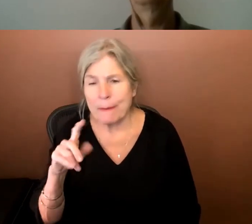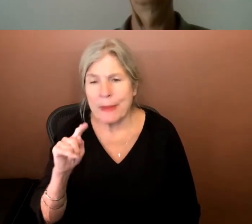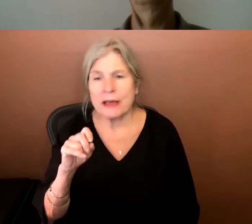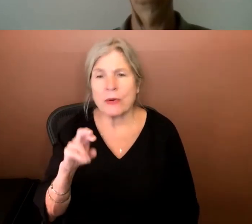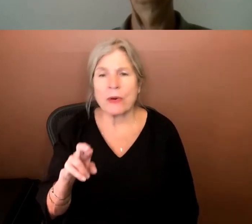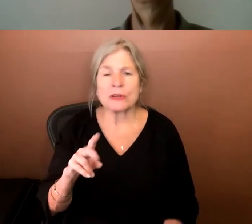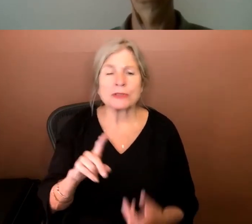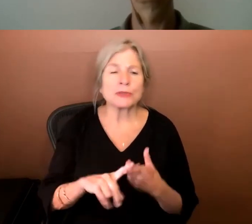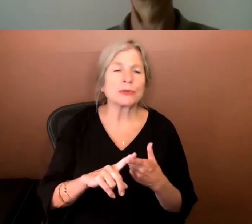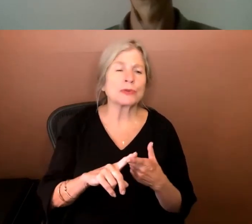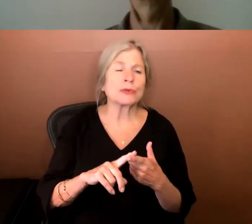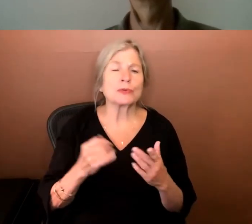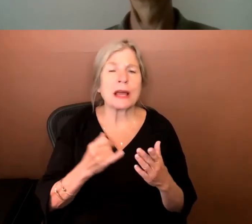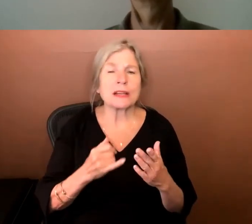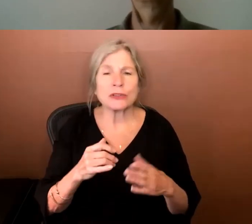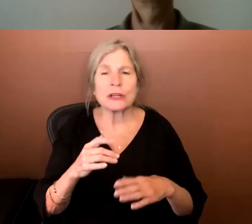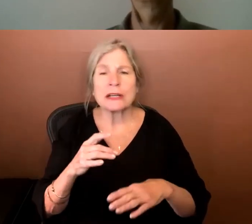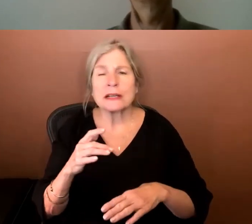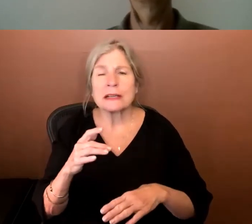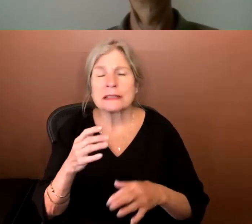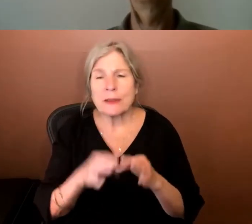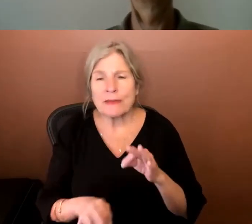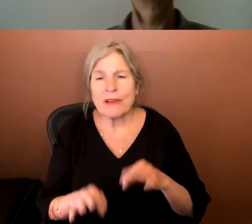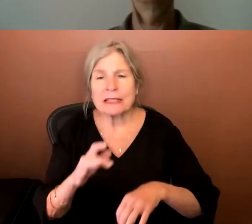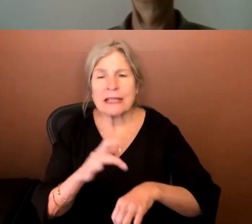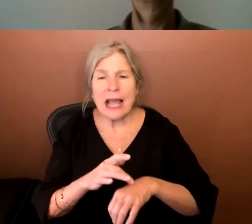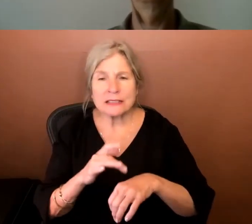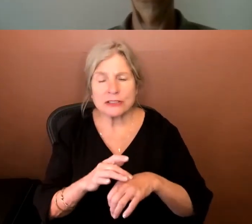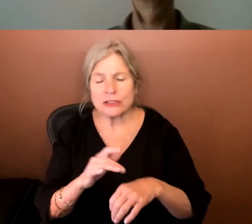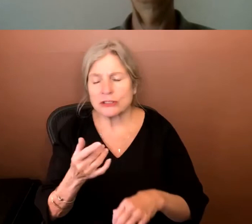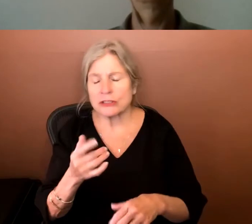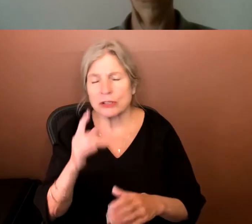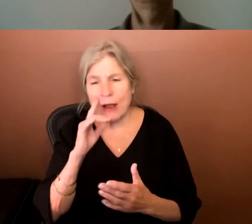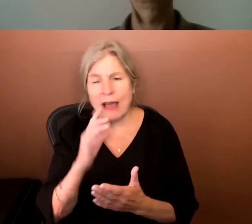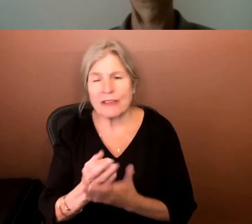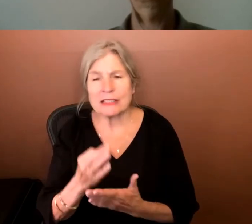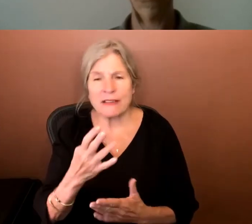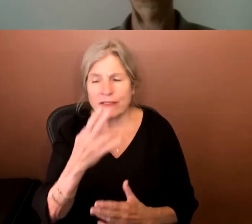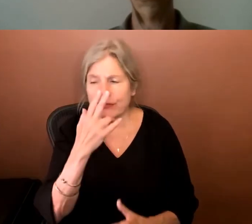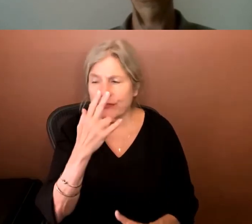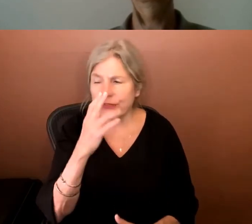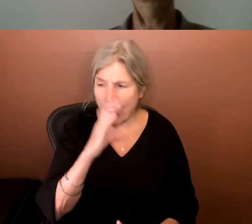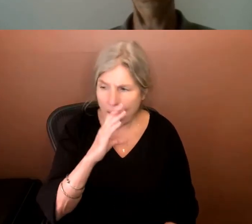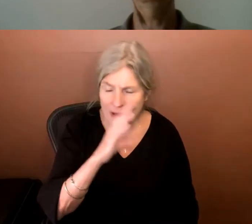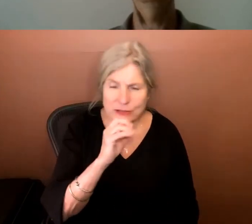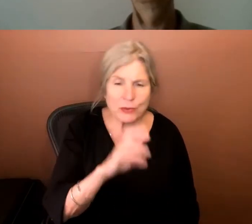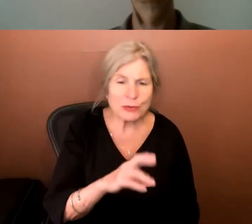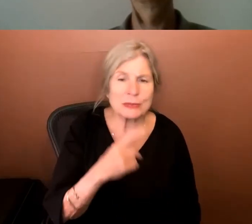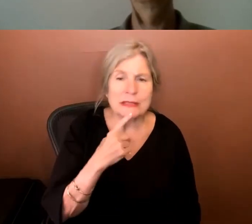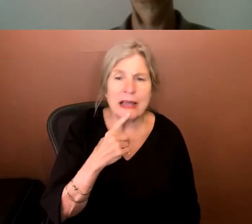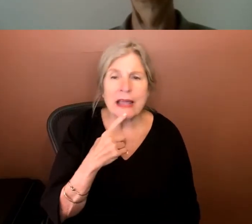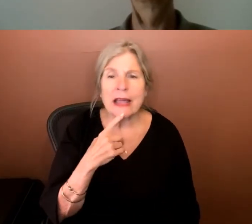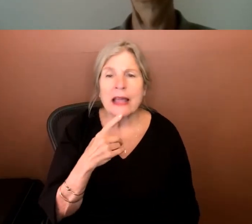to render tactile -- simplified tactile graphics of comics or to say the covered door is in the upper